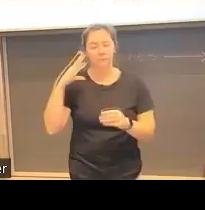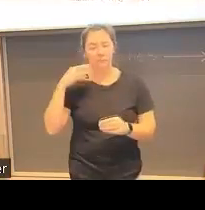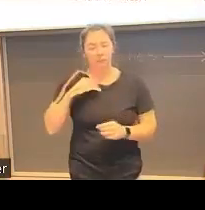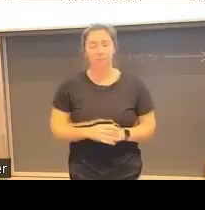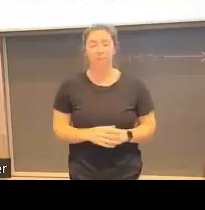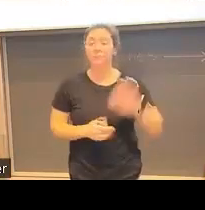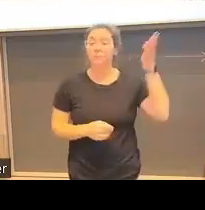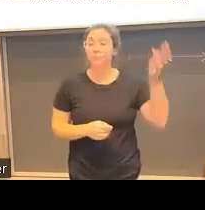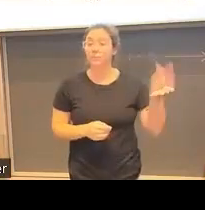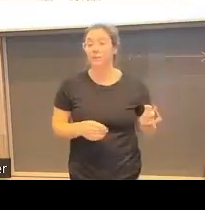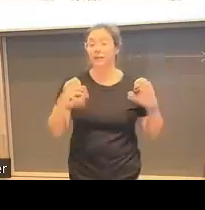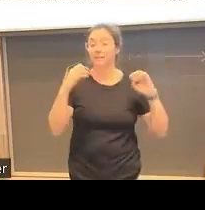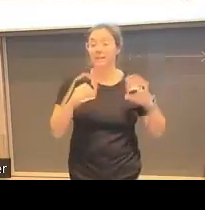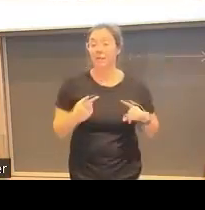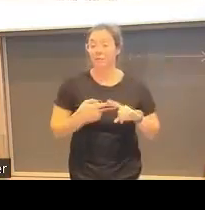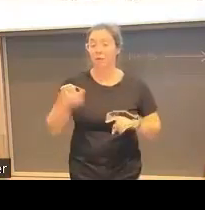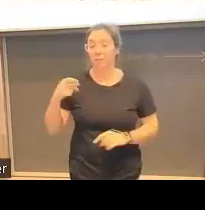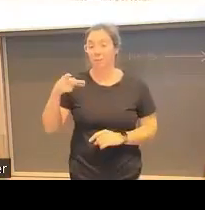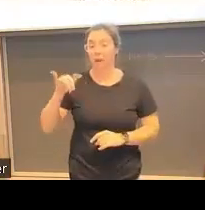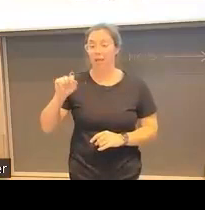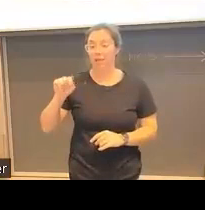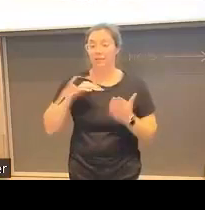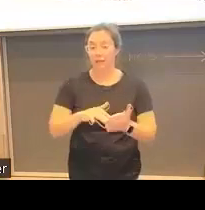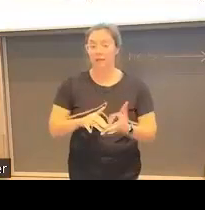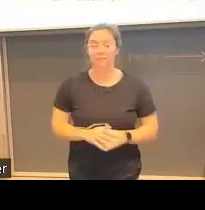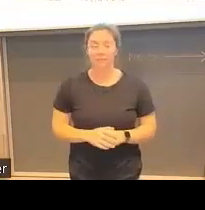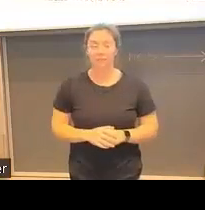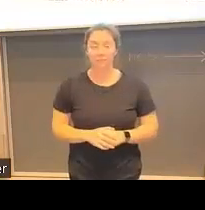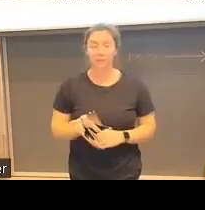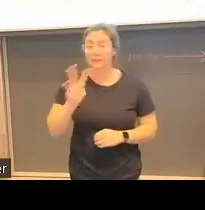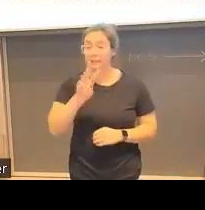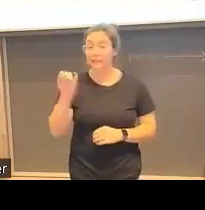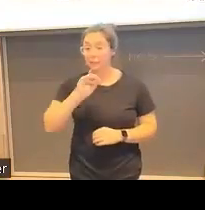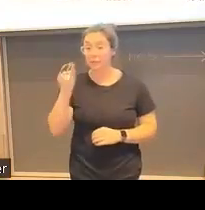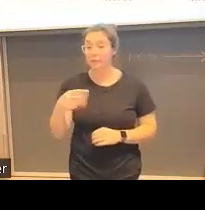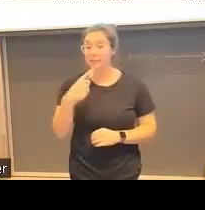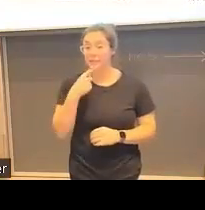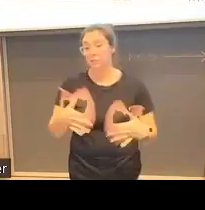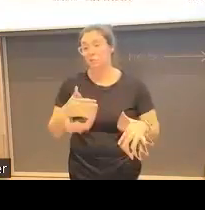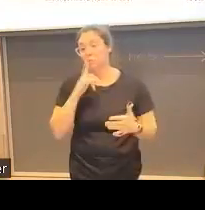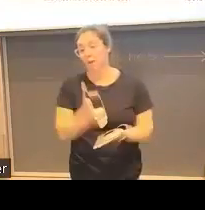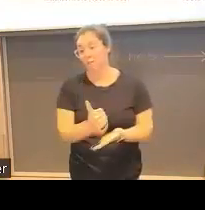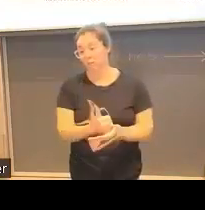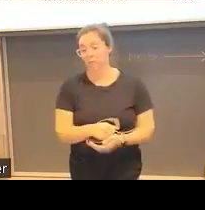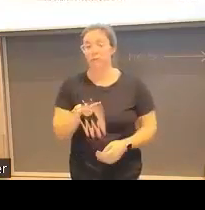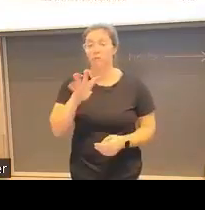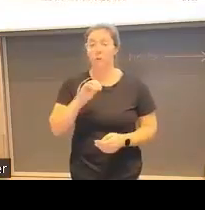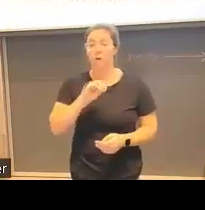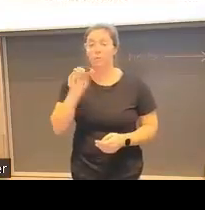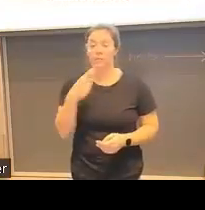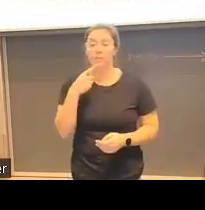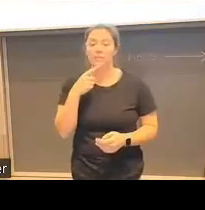the pilot 60% of participants rated it as very helpful and 40% rated it as helpful and a year